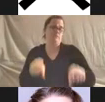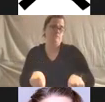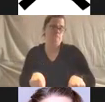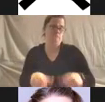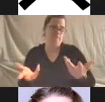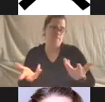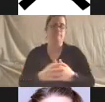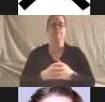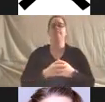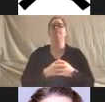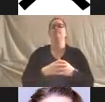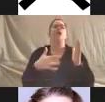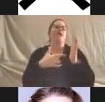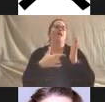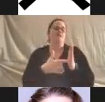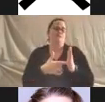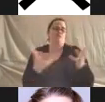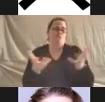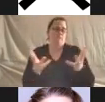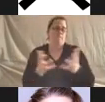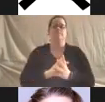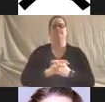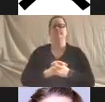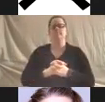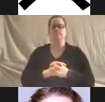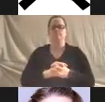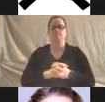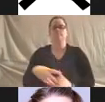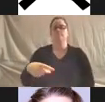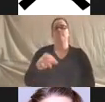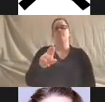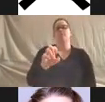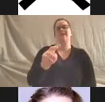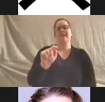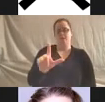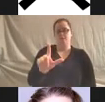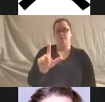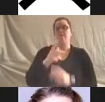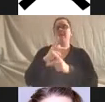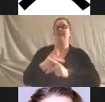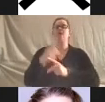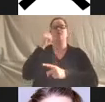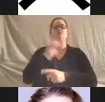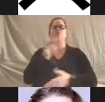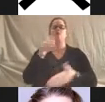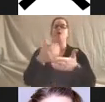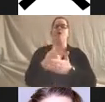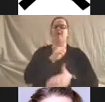So, an example of that is the prenatal care for all legislation, again, championed OHEA.